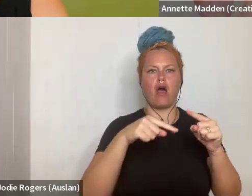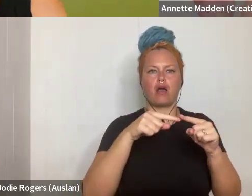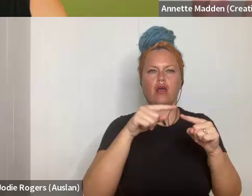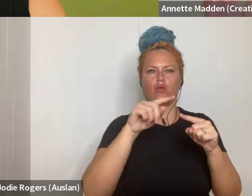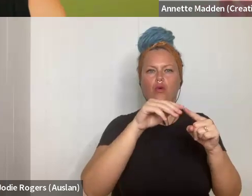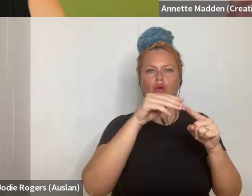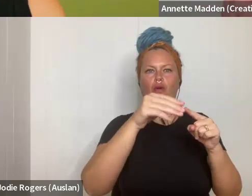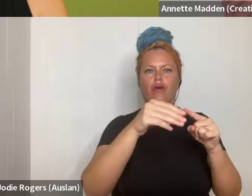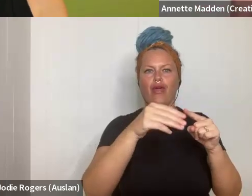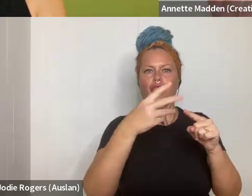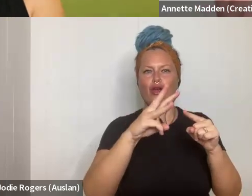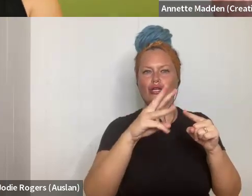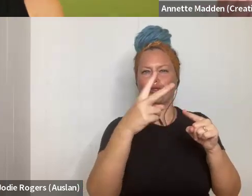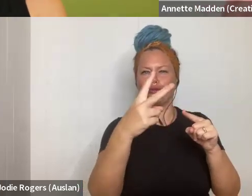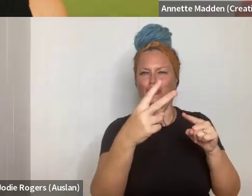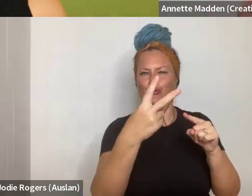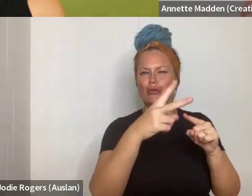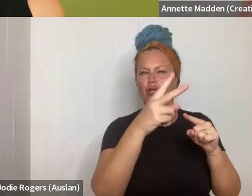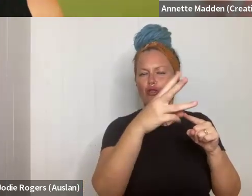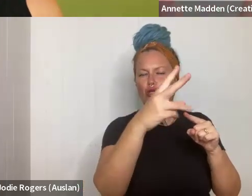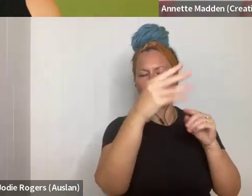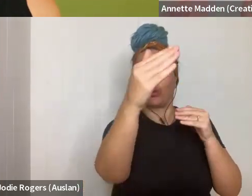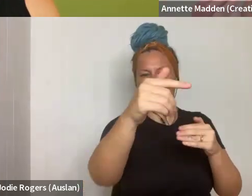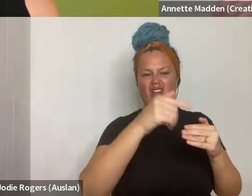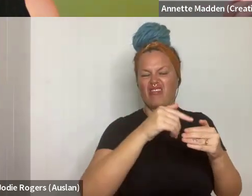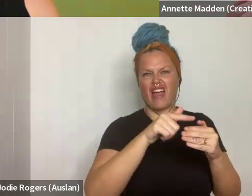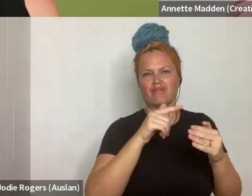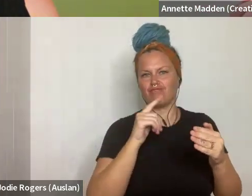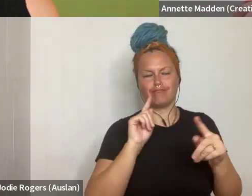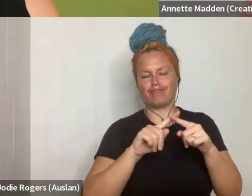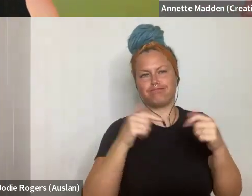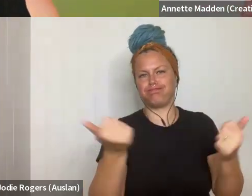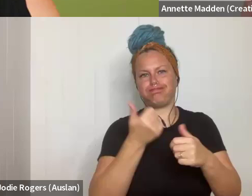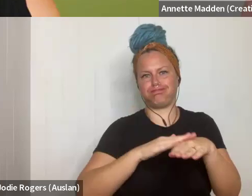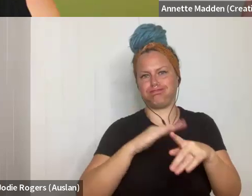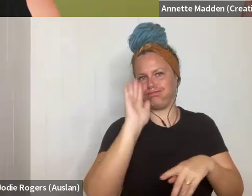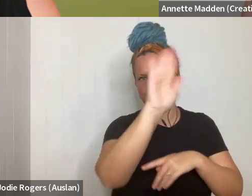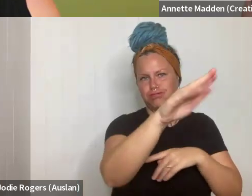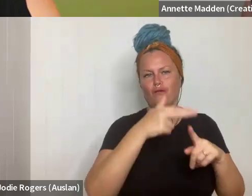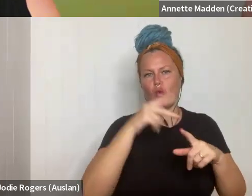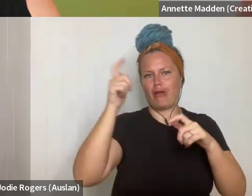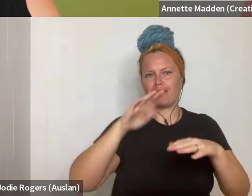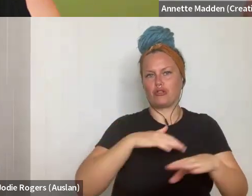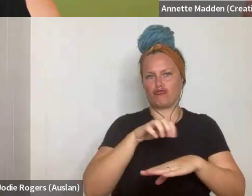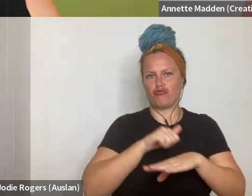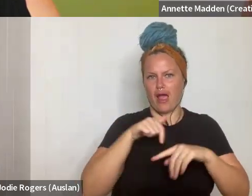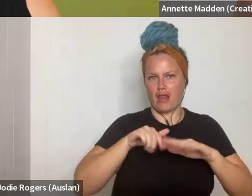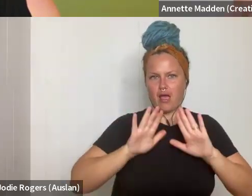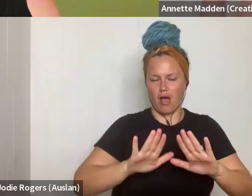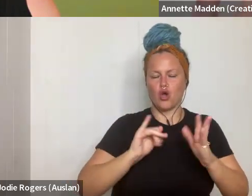creative Australia until 2029